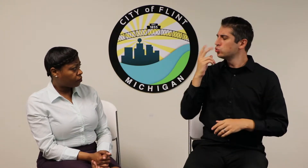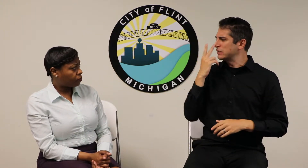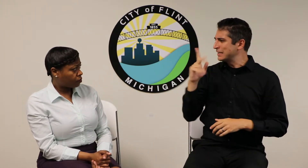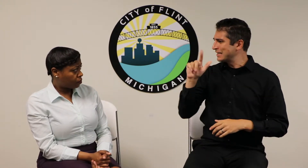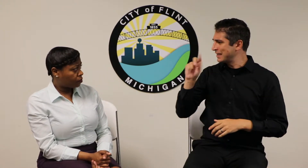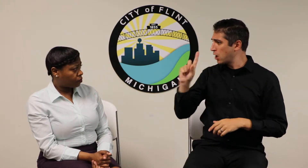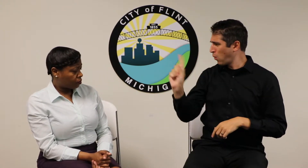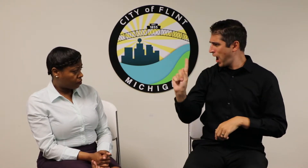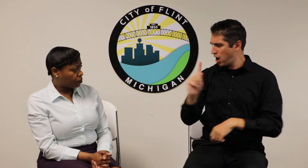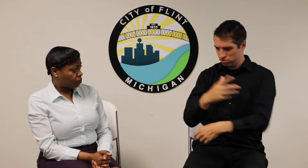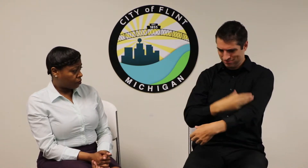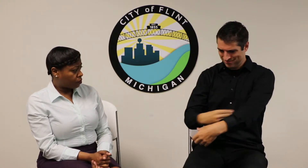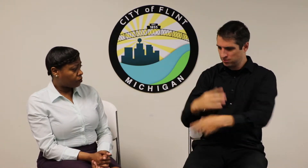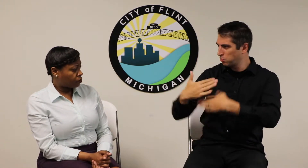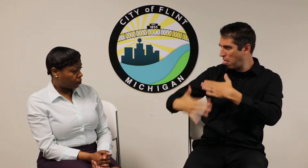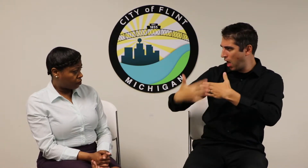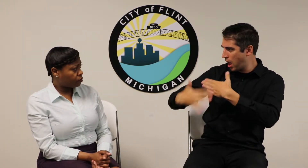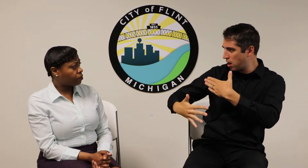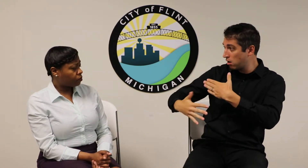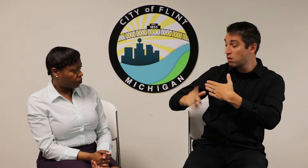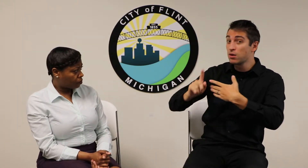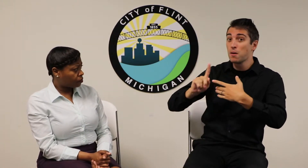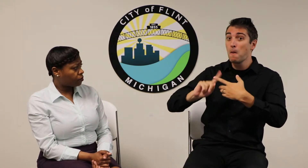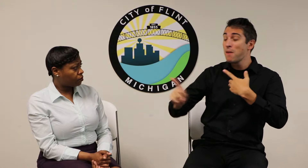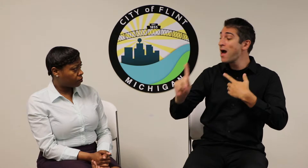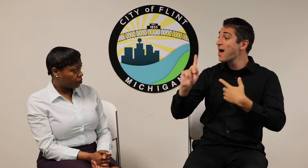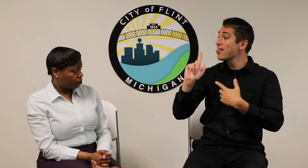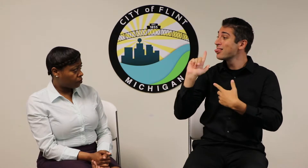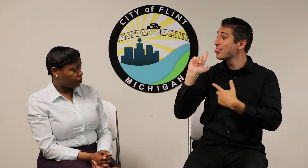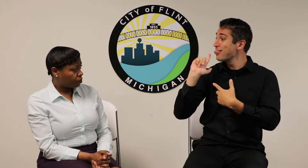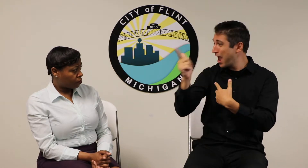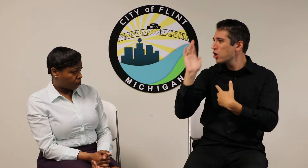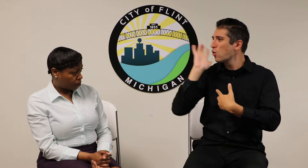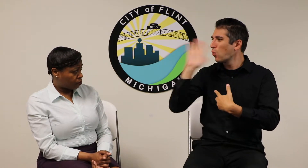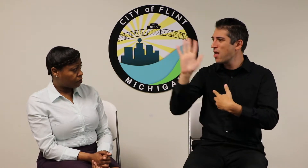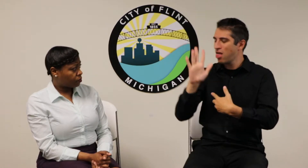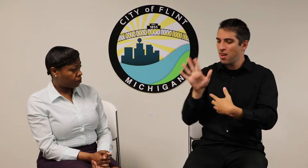down in the blood it's also stored in the bone. So when you have certain events